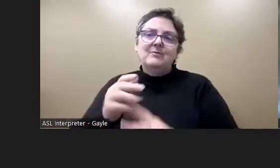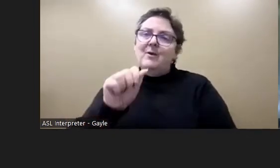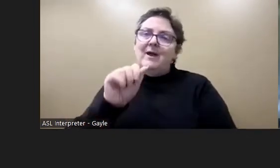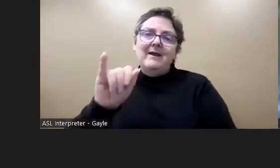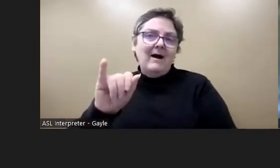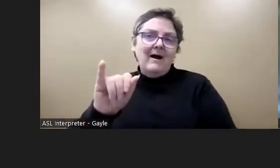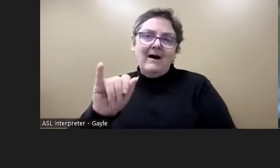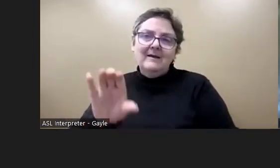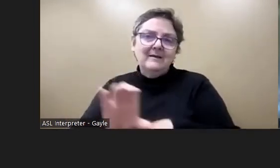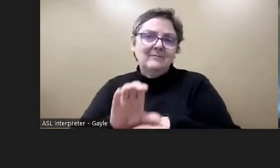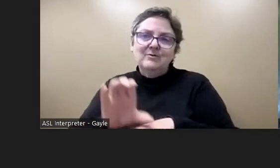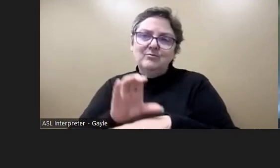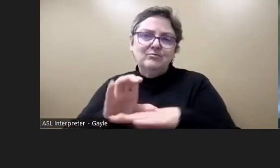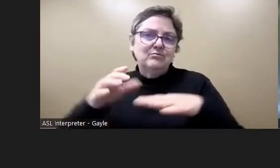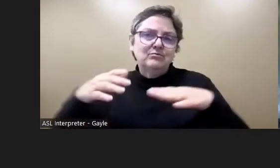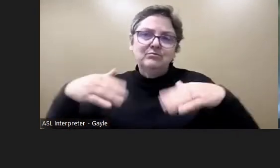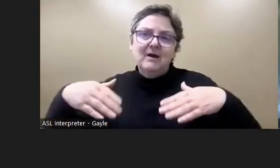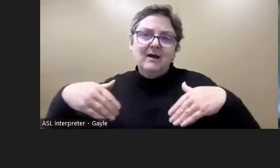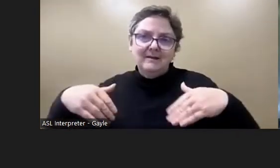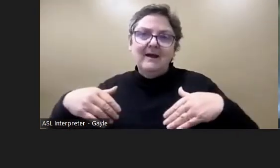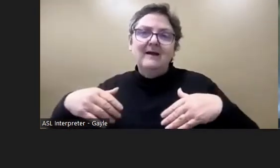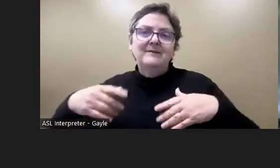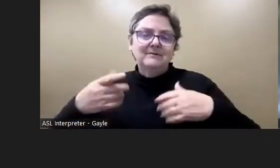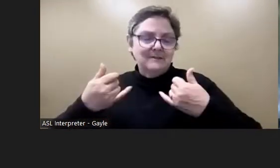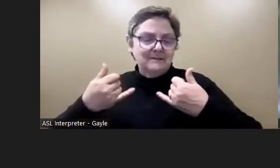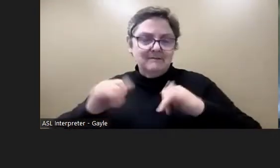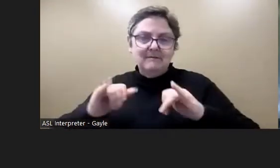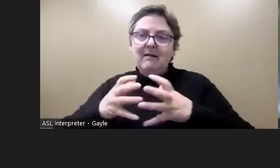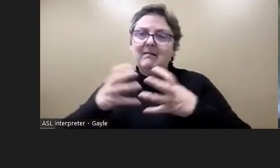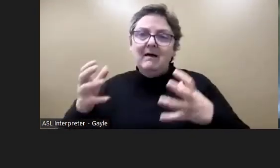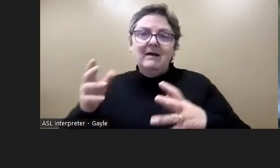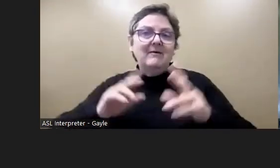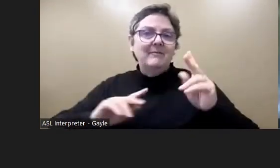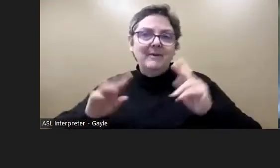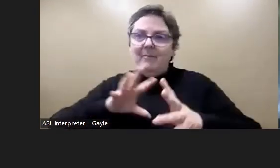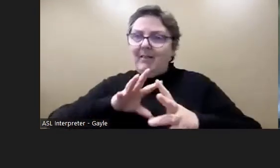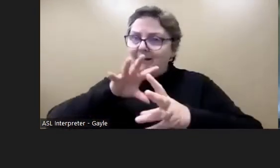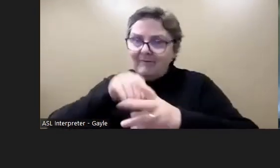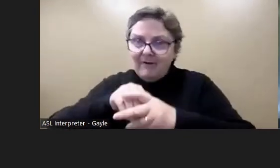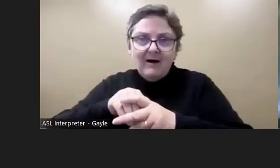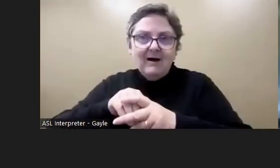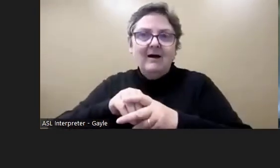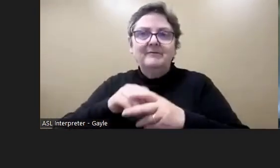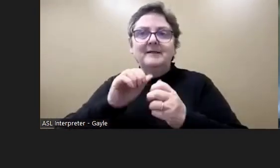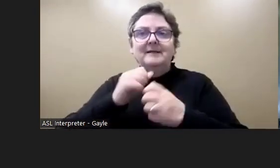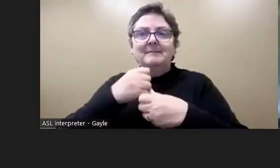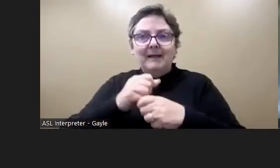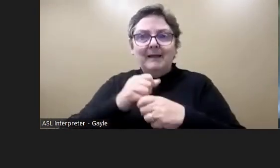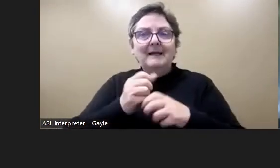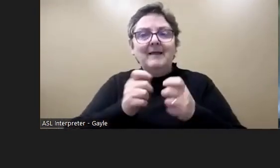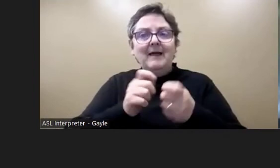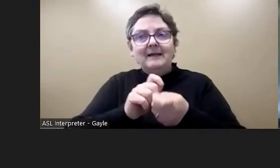But you know there's a lot of great work to be done in helping people understand how to write quality image